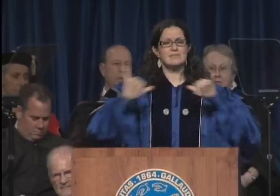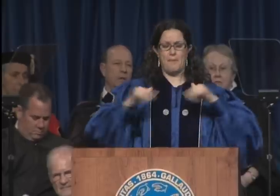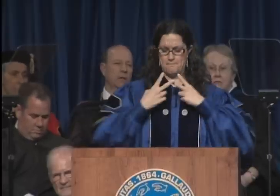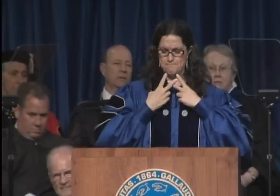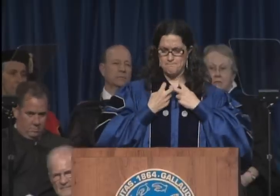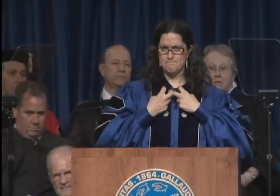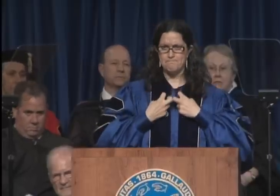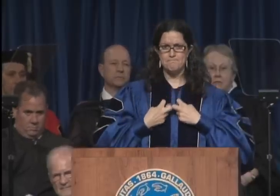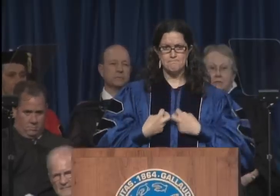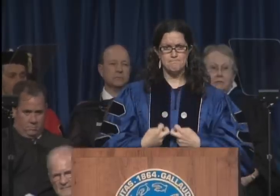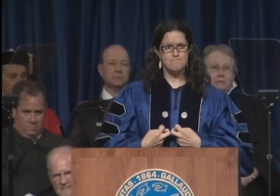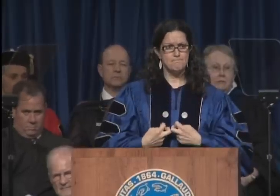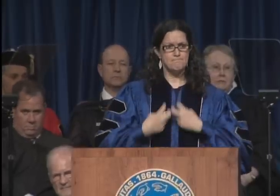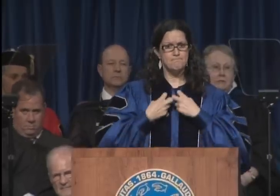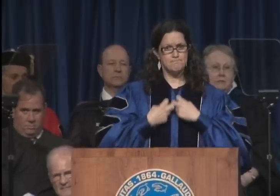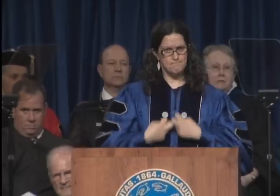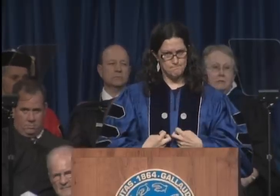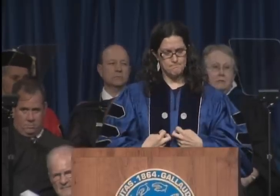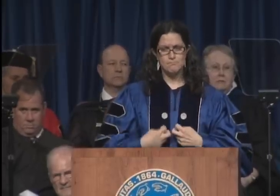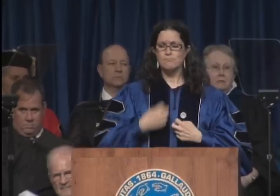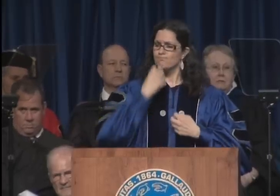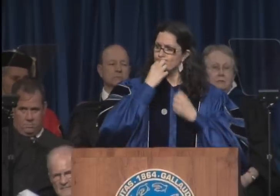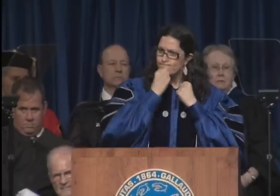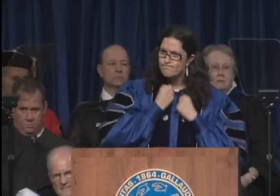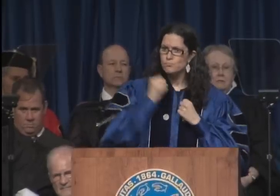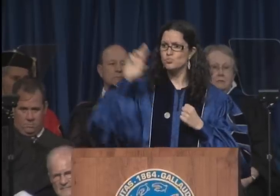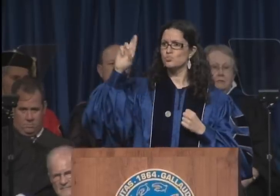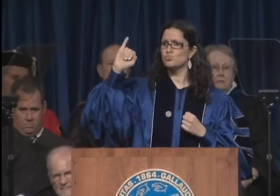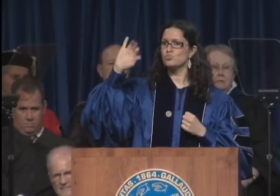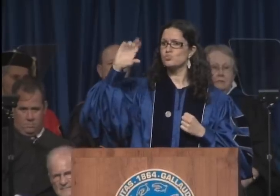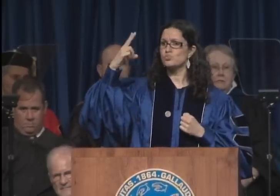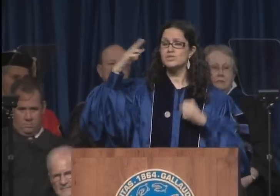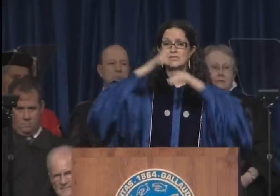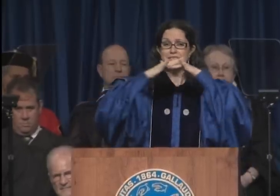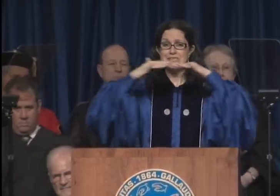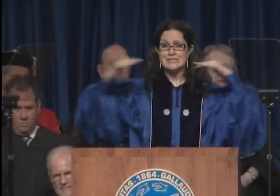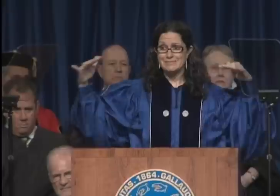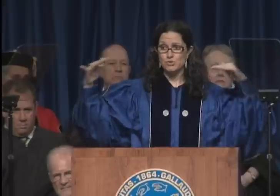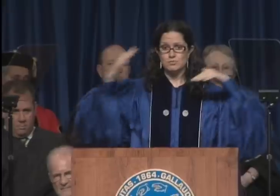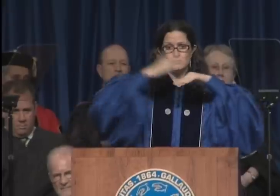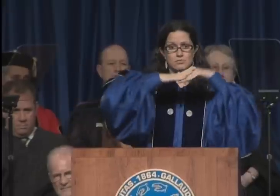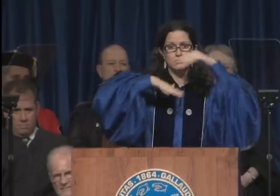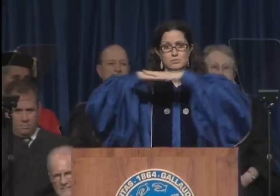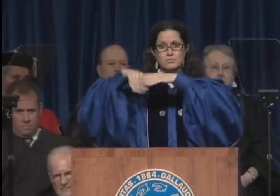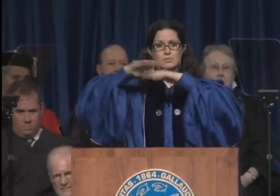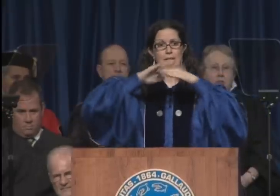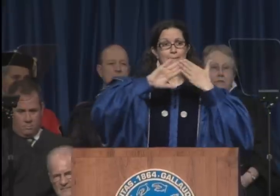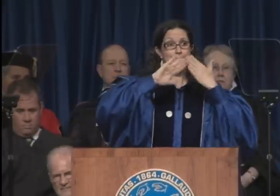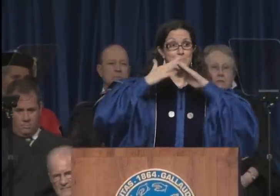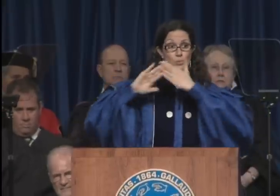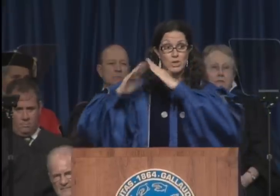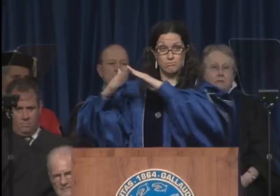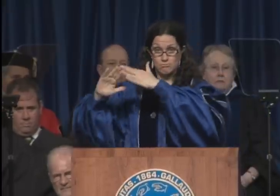We learned to be proactive about what we believed, and at the same time we learned to examine who we are